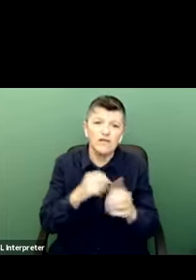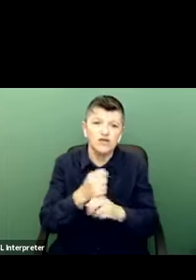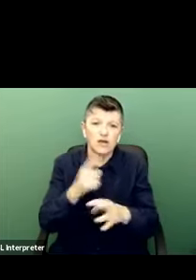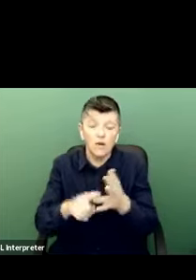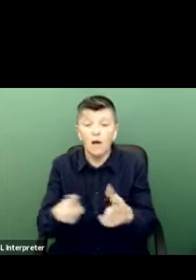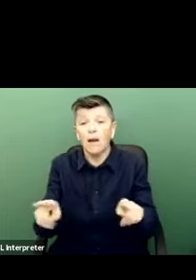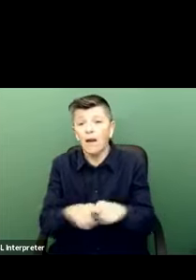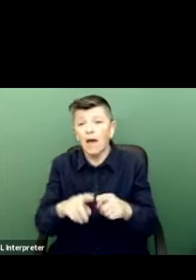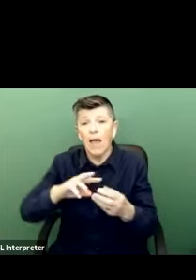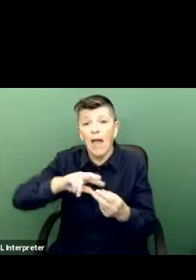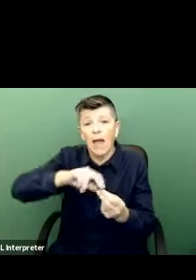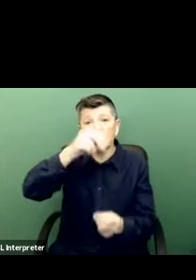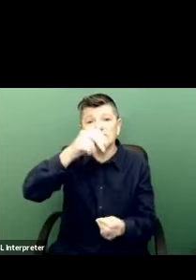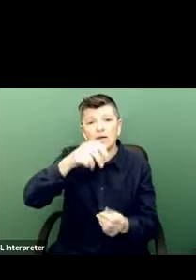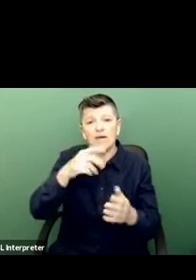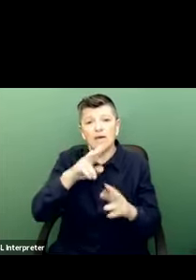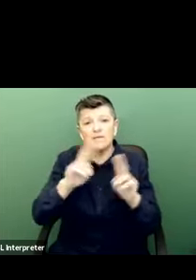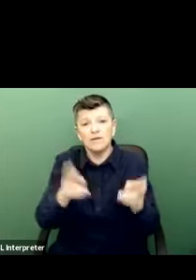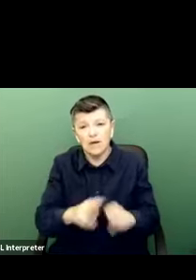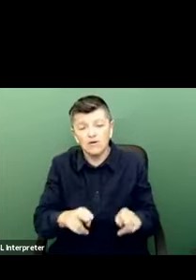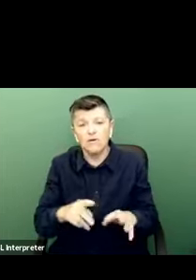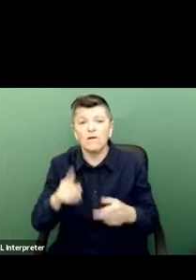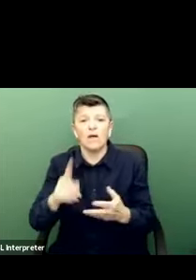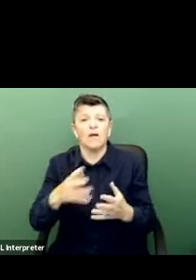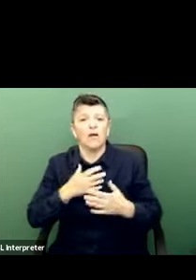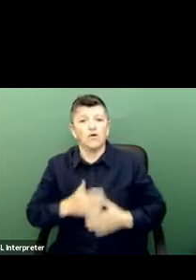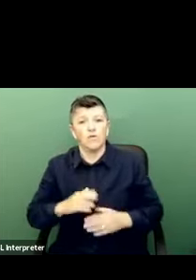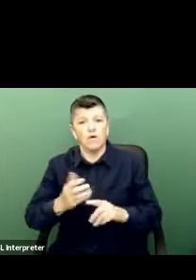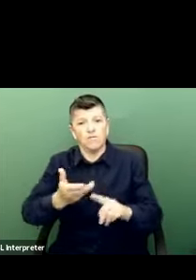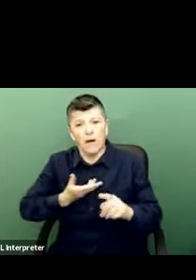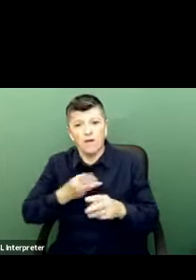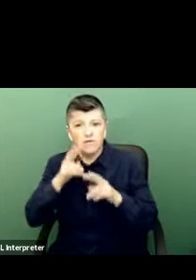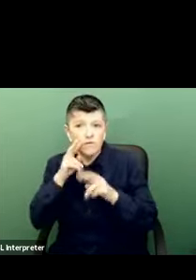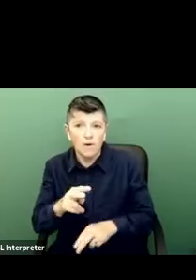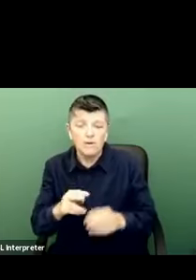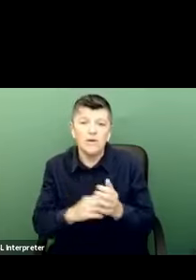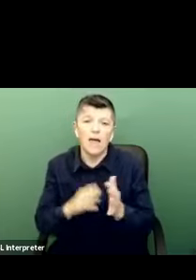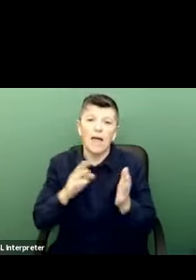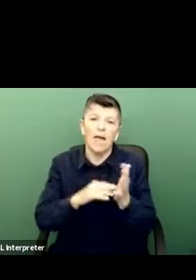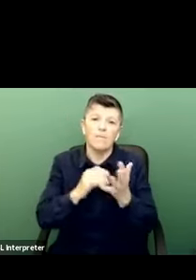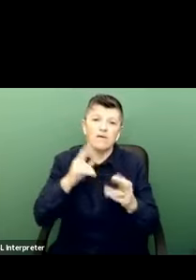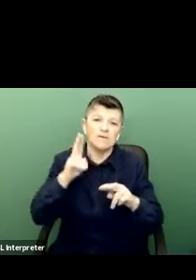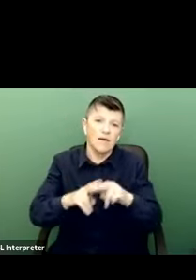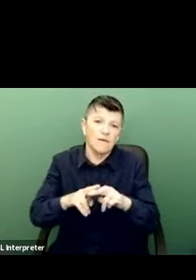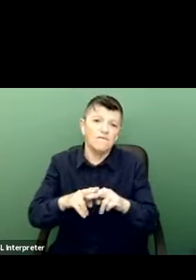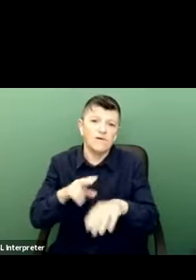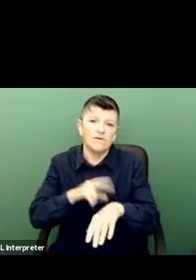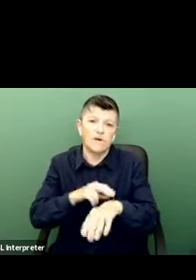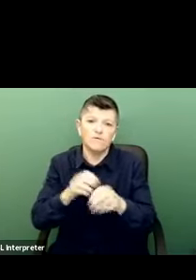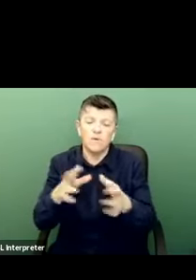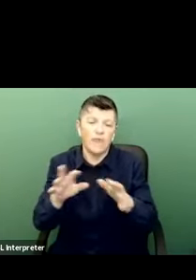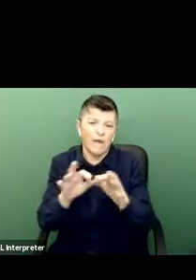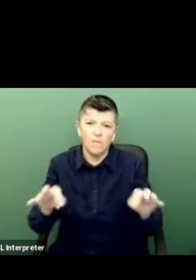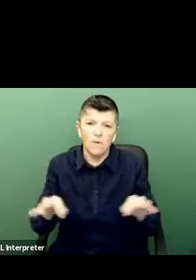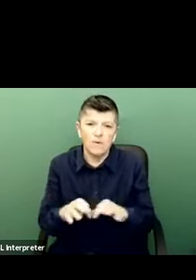legislation was only one and need not even be always the principle one . The effectiveness of these